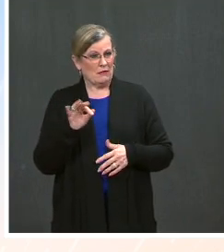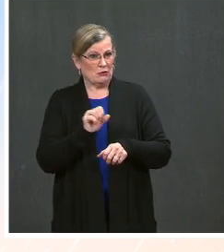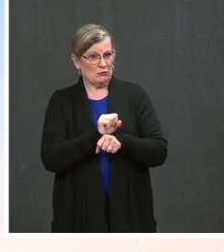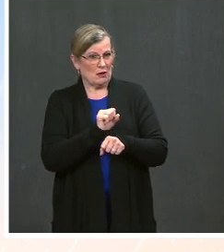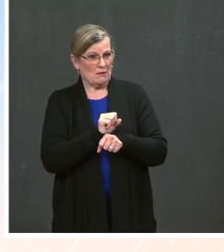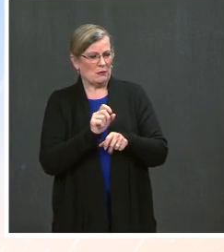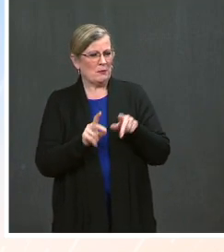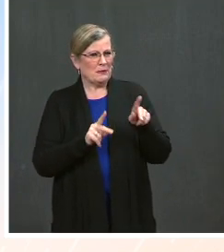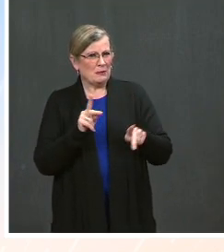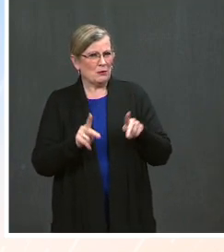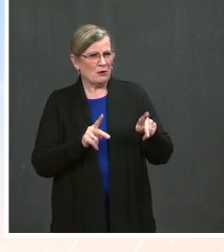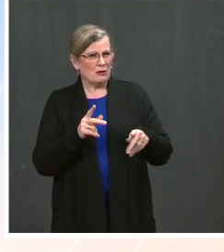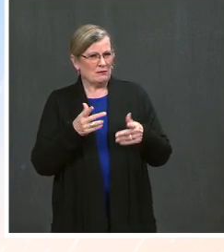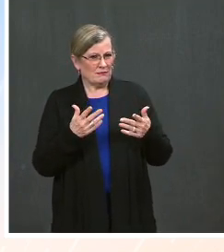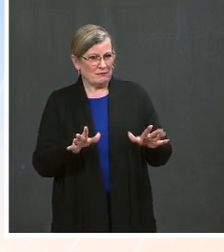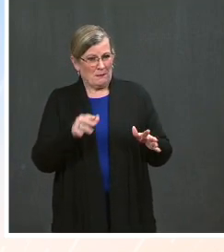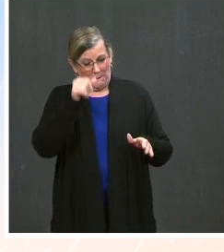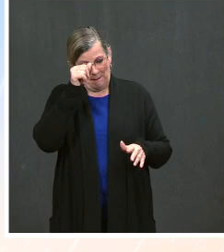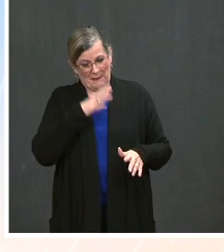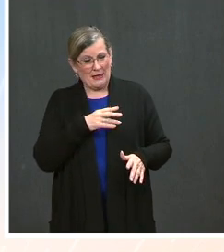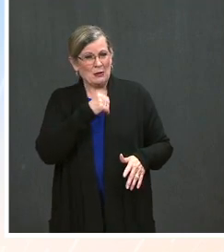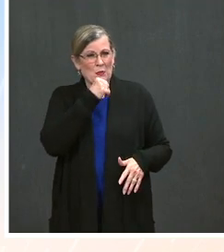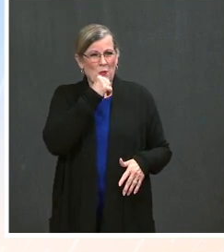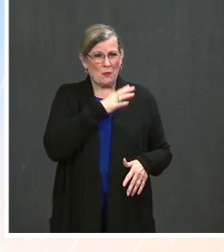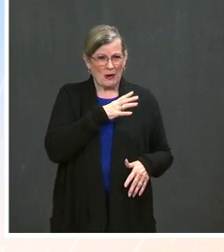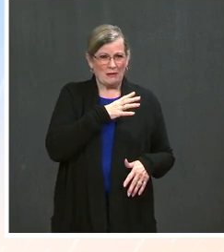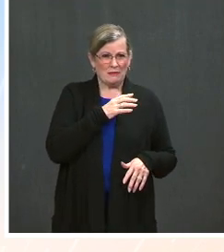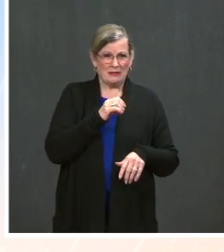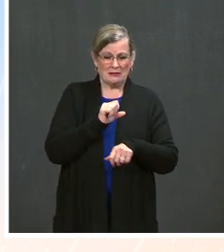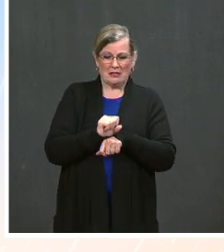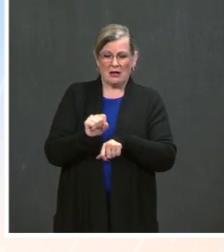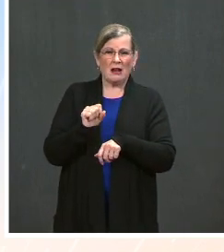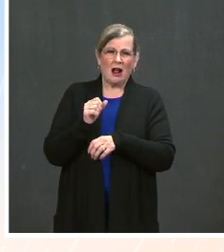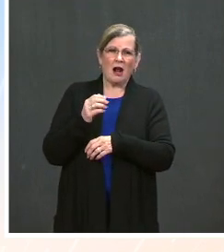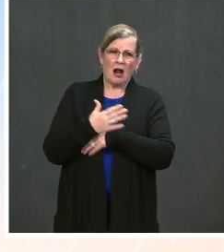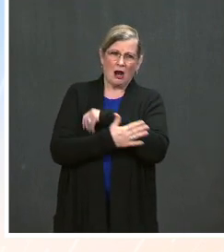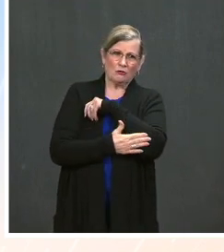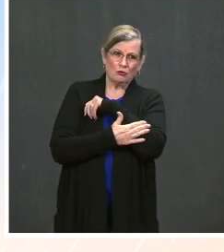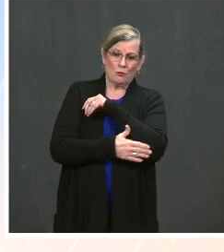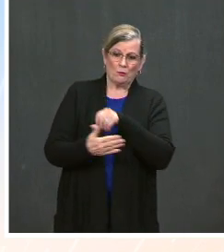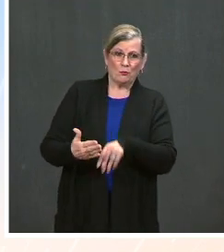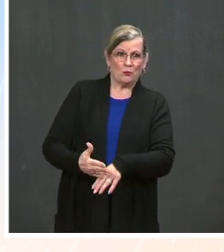men and women and families in this country. We saw significant job growth in most sectors of our economy.